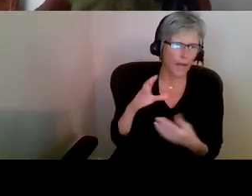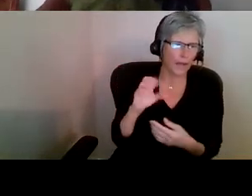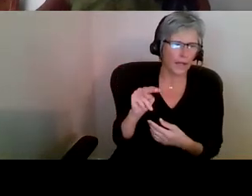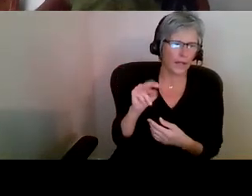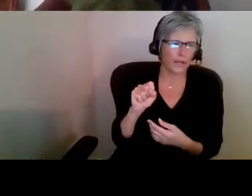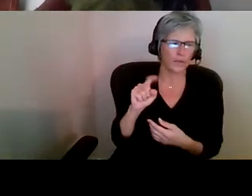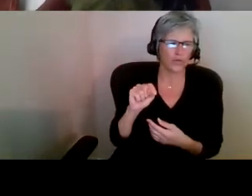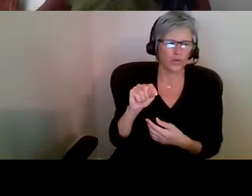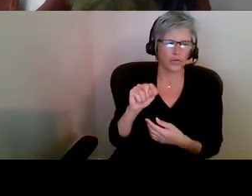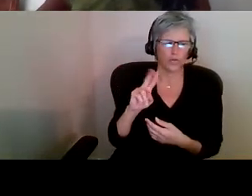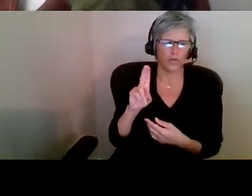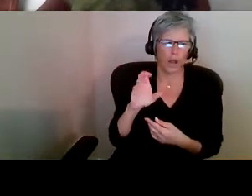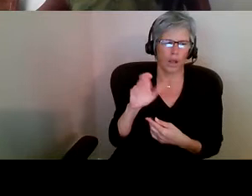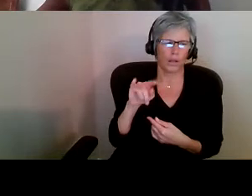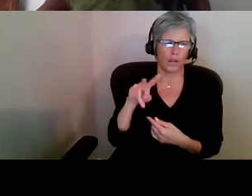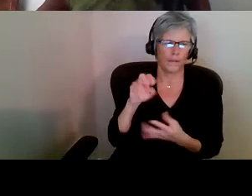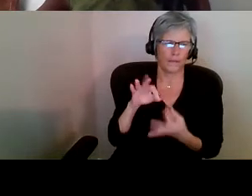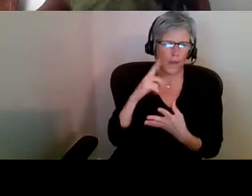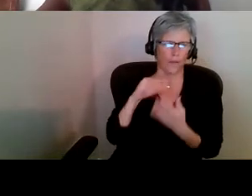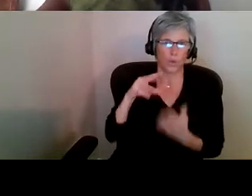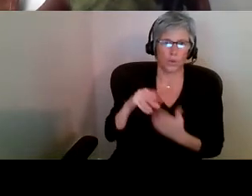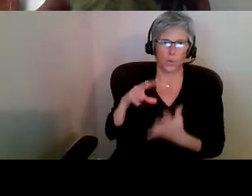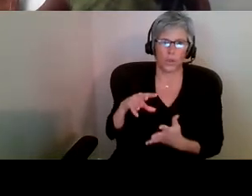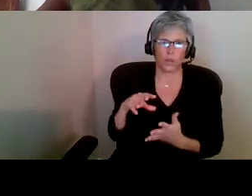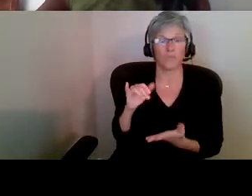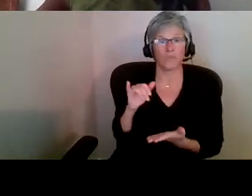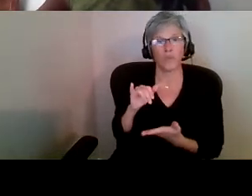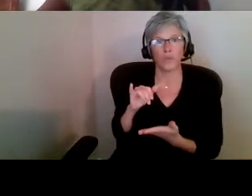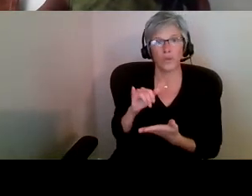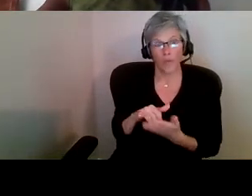this tip sheet is available for you to share with students